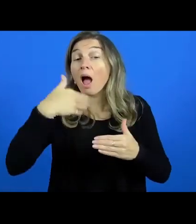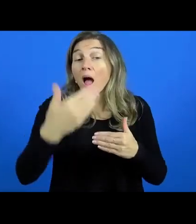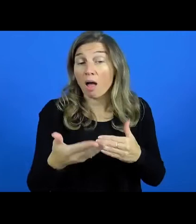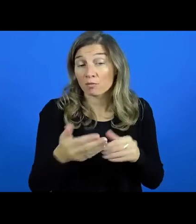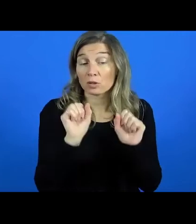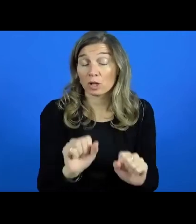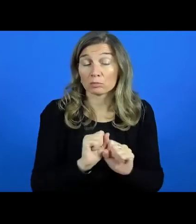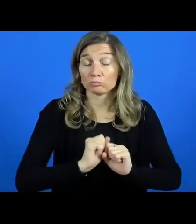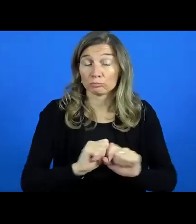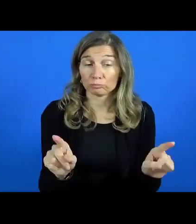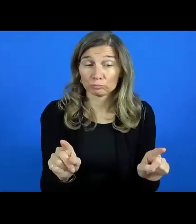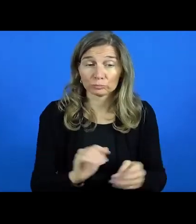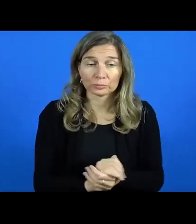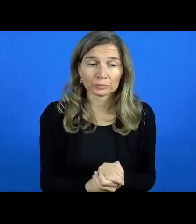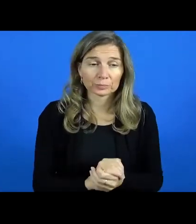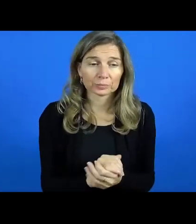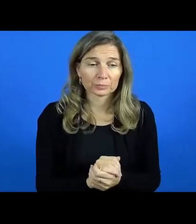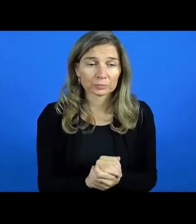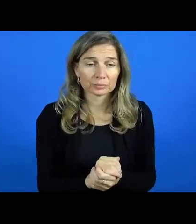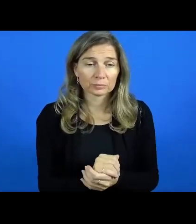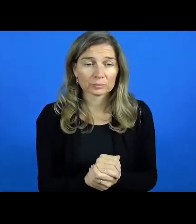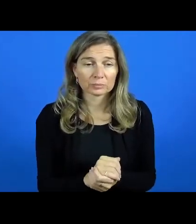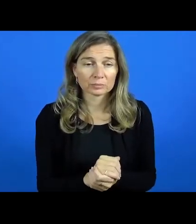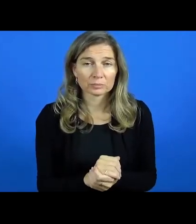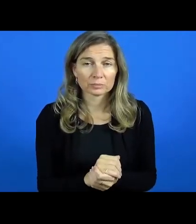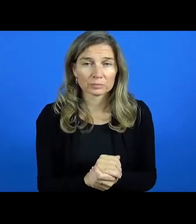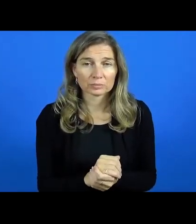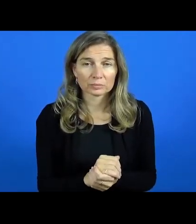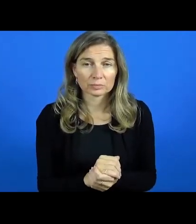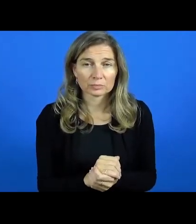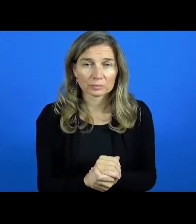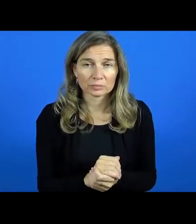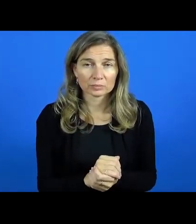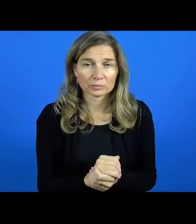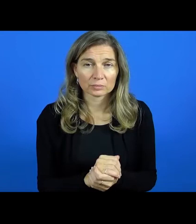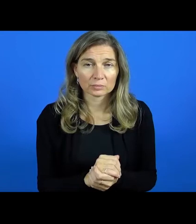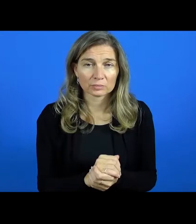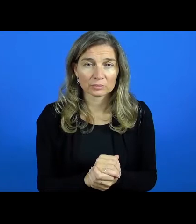I won't share my personal experience of complaints but the experience of ENIL.